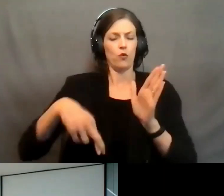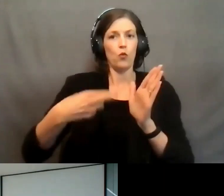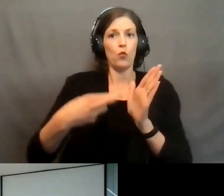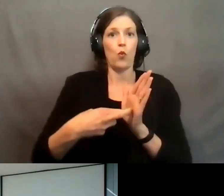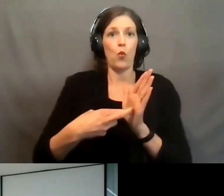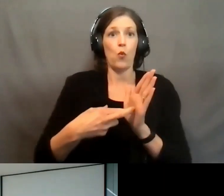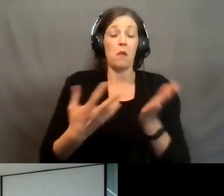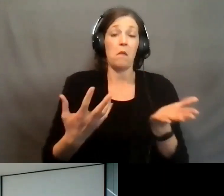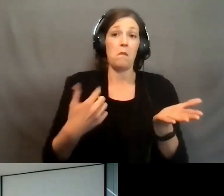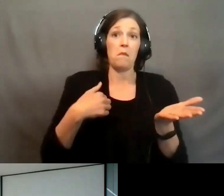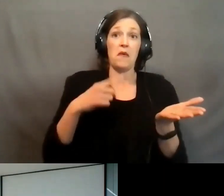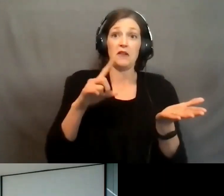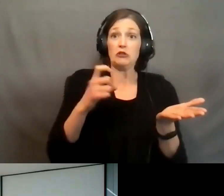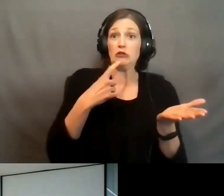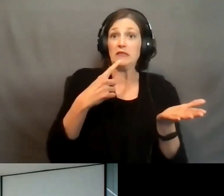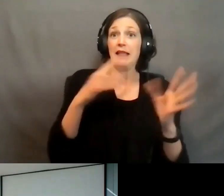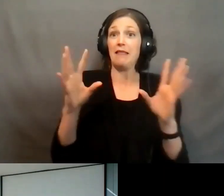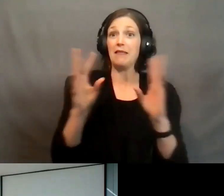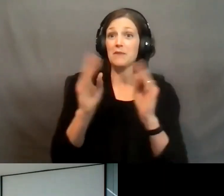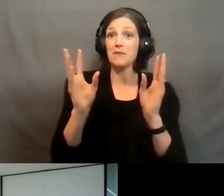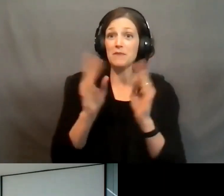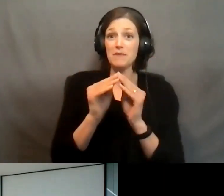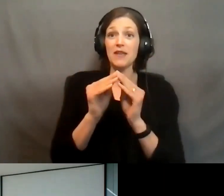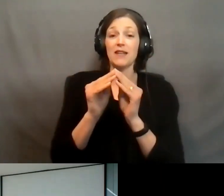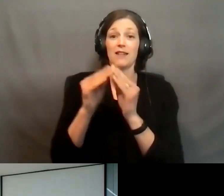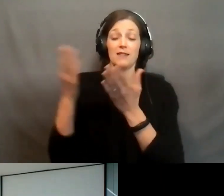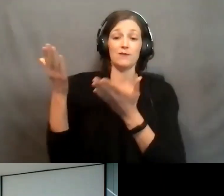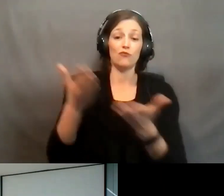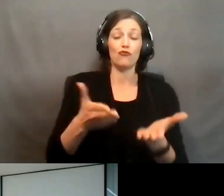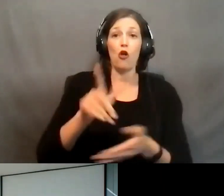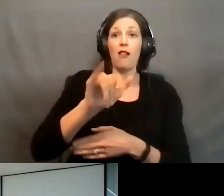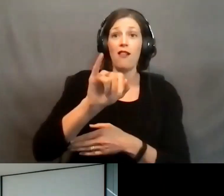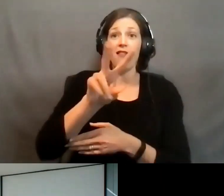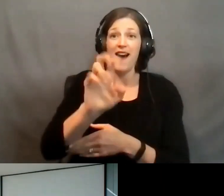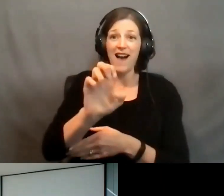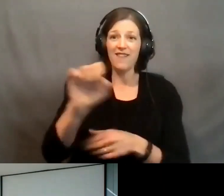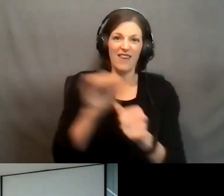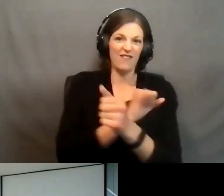12:08:28 , the meeting will be brought to you live. All events will be live. There